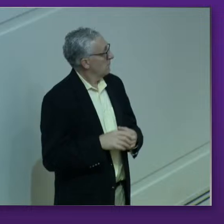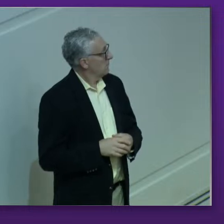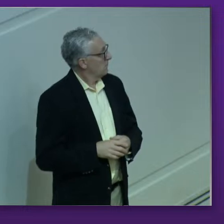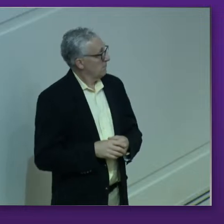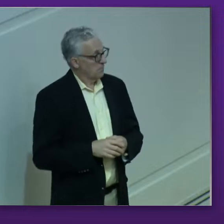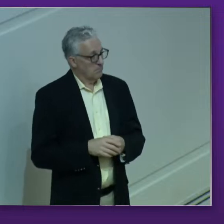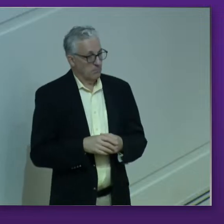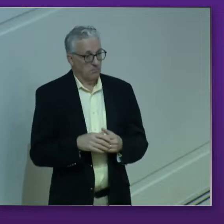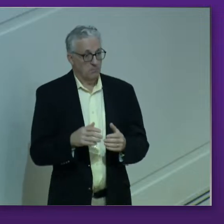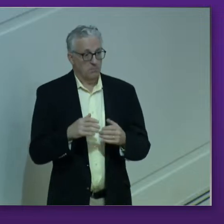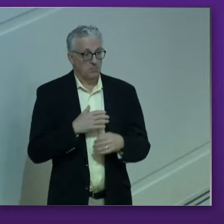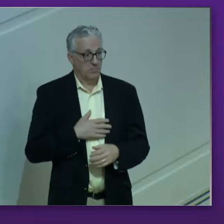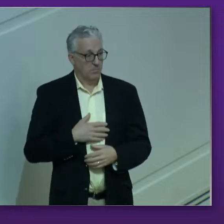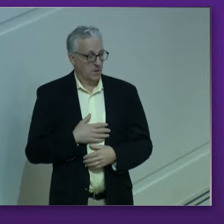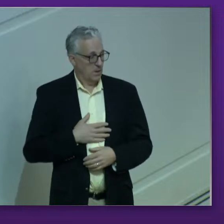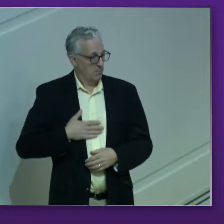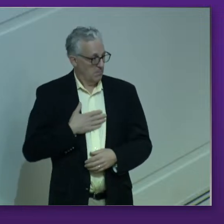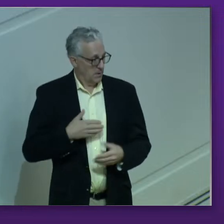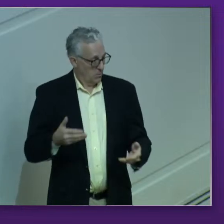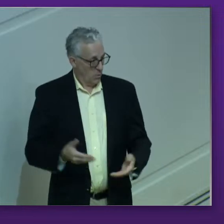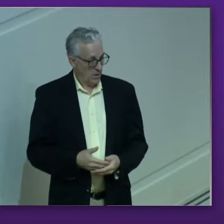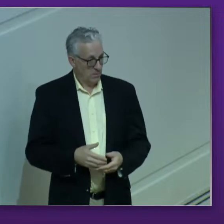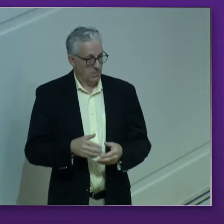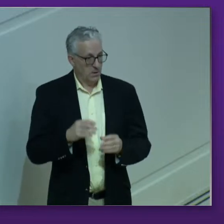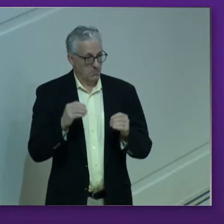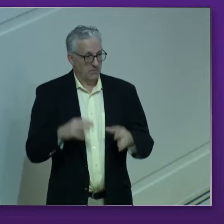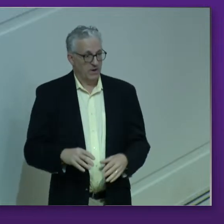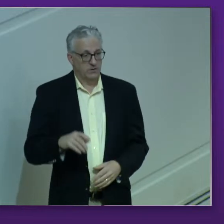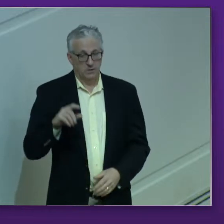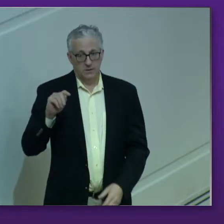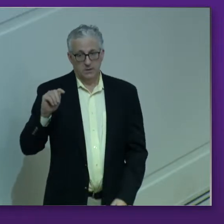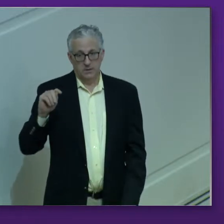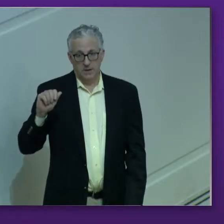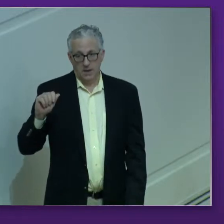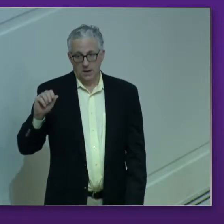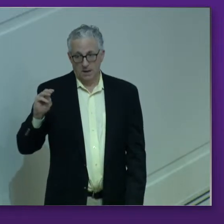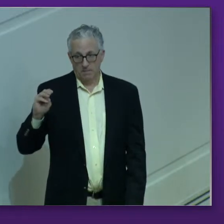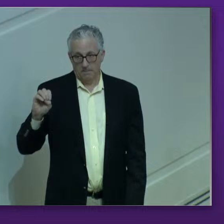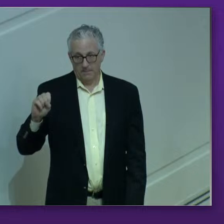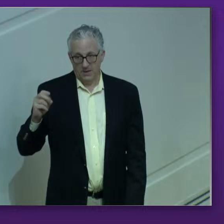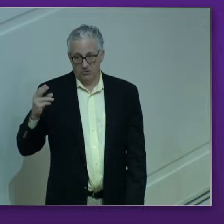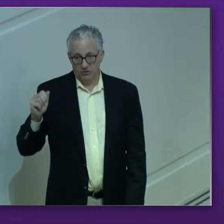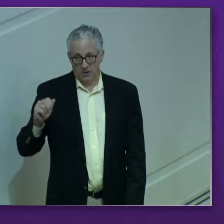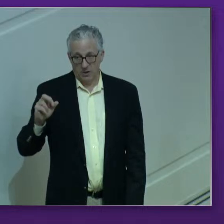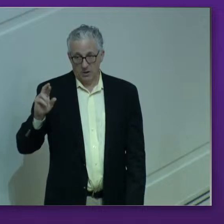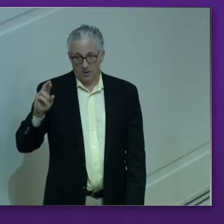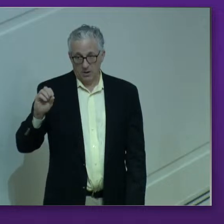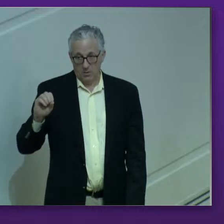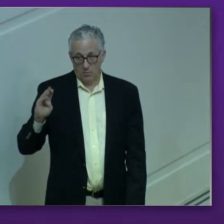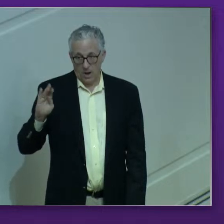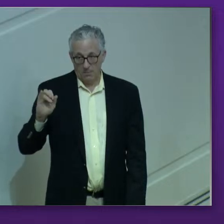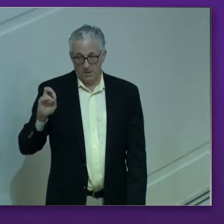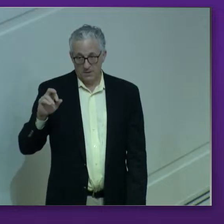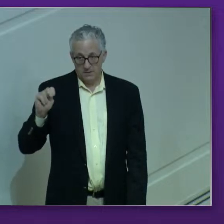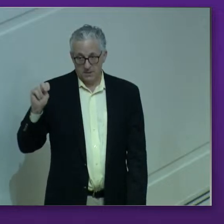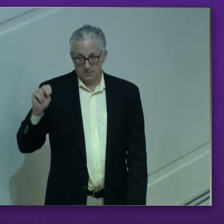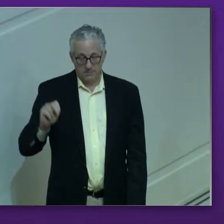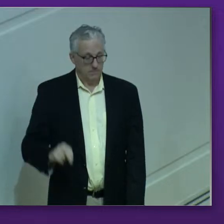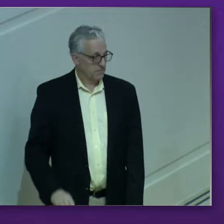AND COLLABORATING WITH OTHER EDUCATORS TO CONTINUE TO DEVELOP THE BEST POSSIBLE TEACHING METHODS IN THE CLASSROOM CONGRATULATIONS DR.